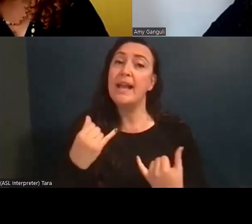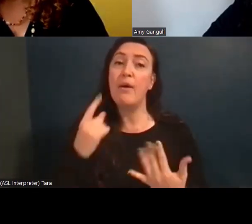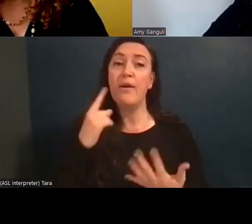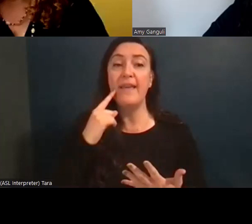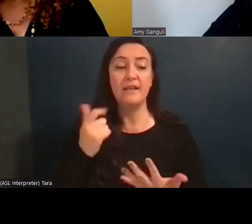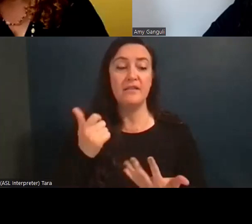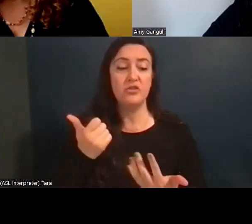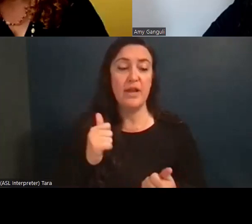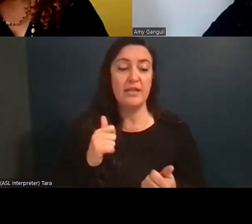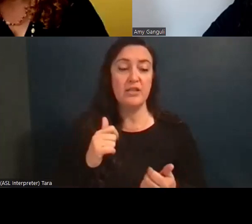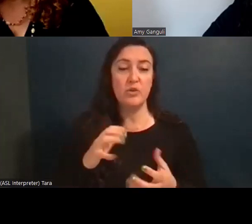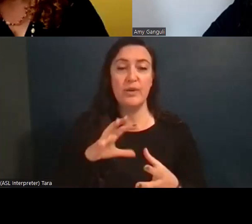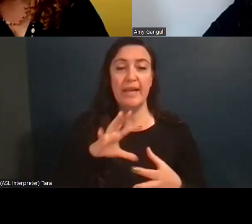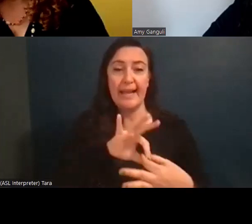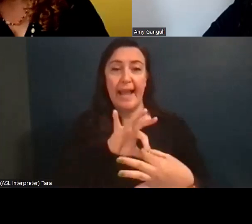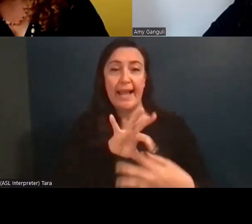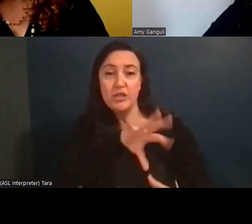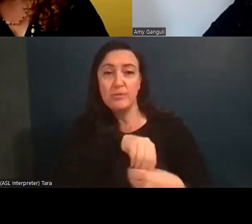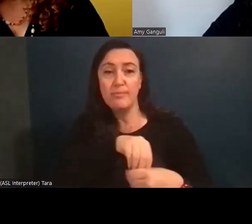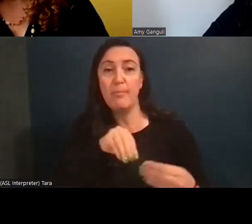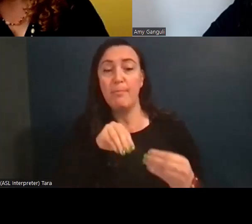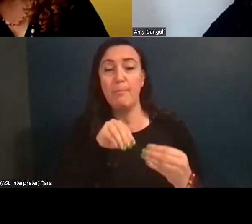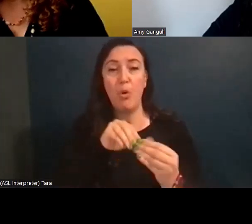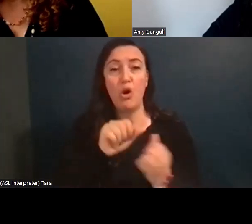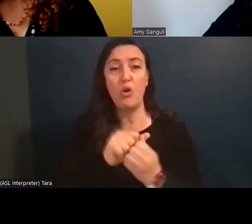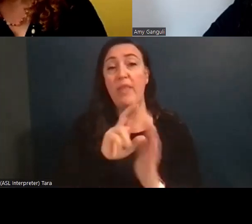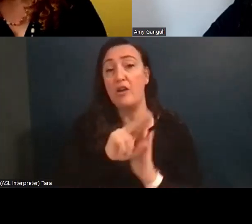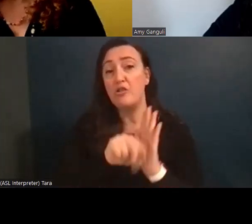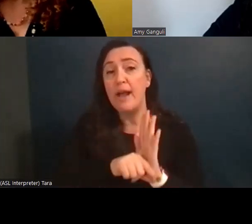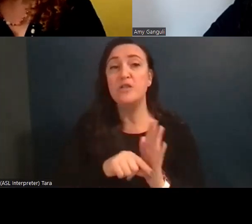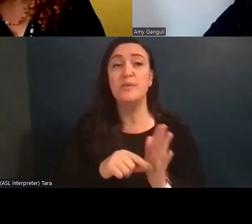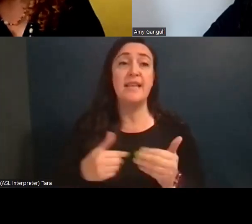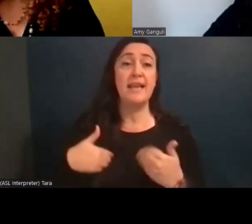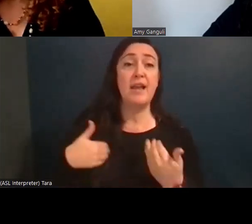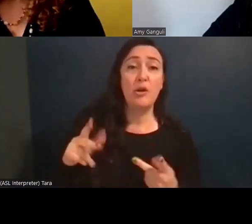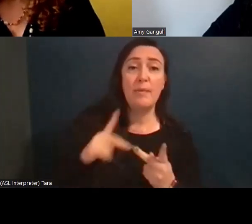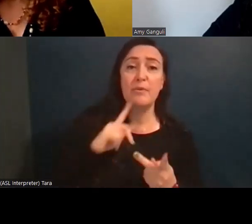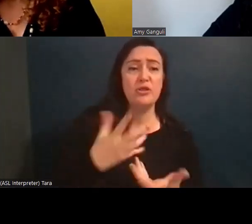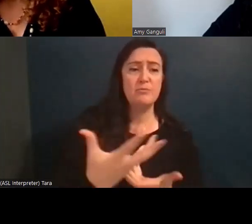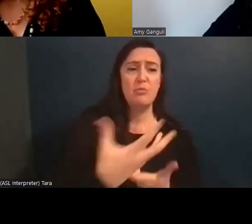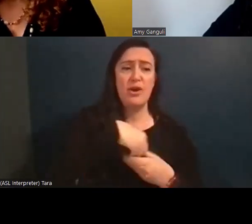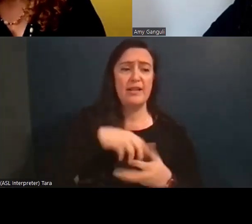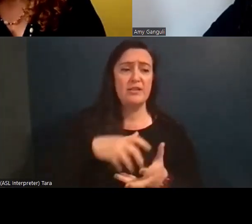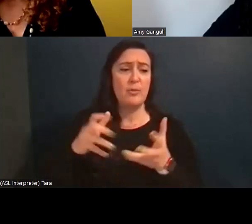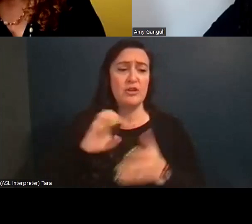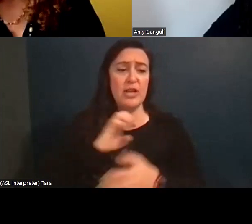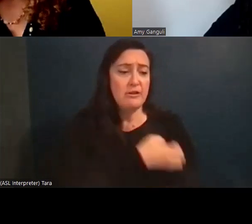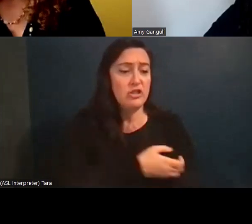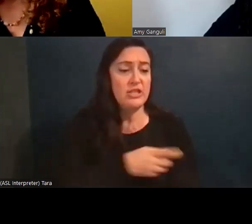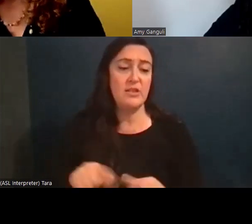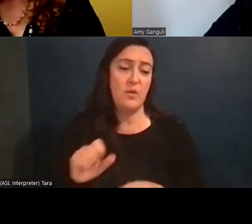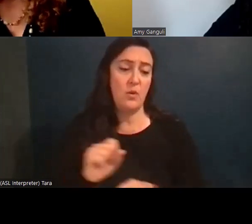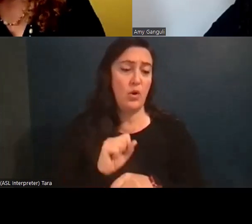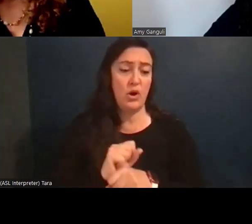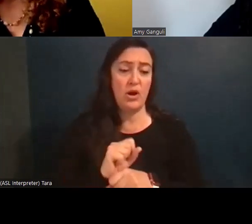undergraduates and and younger career folks who just bring just so much energy to our work. And we don't always have that engagement in an era.